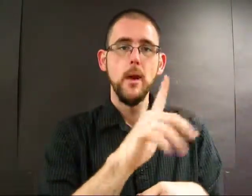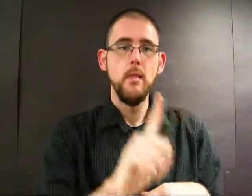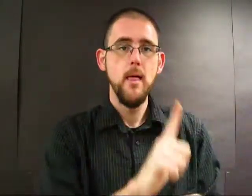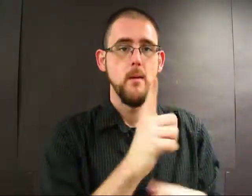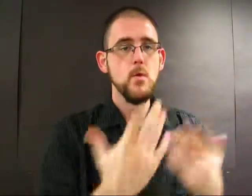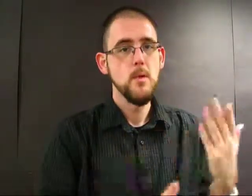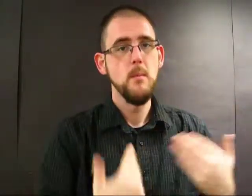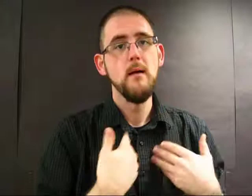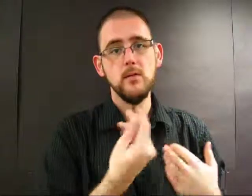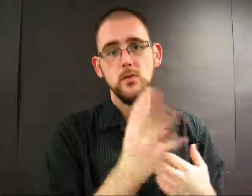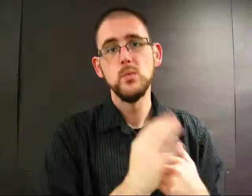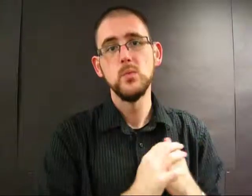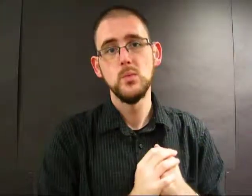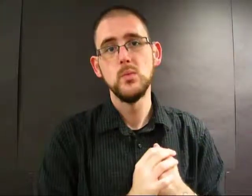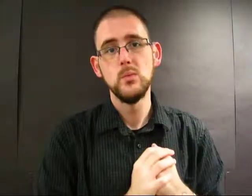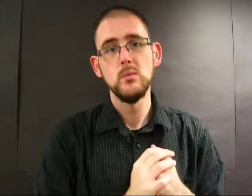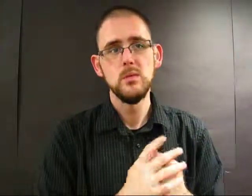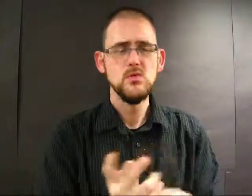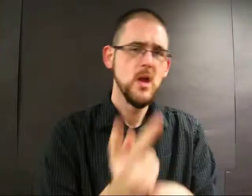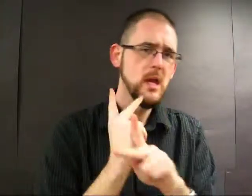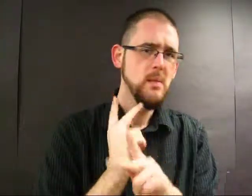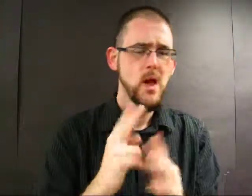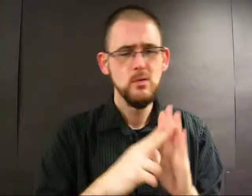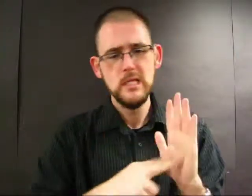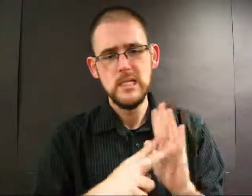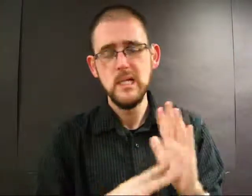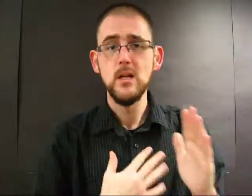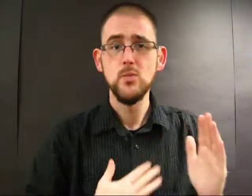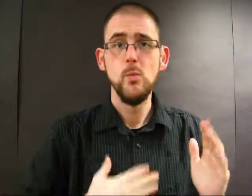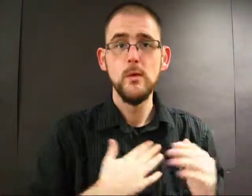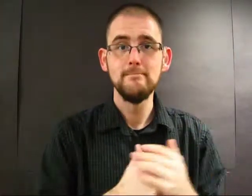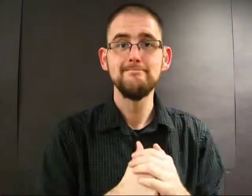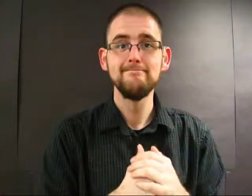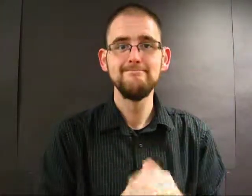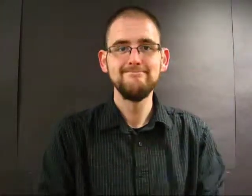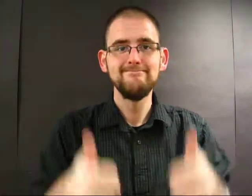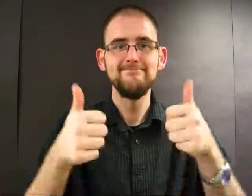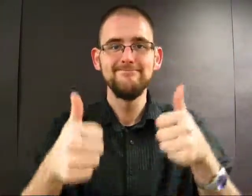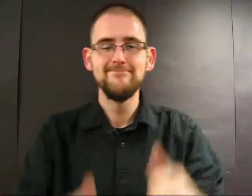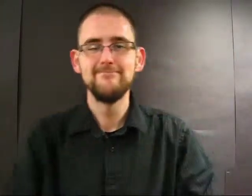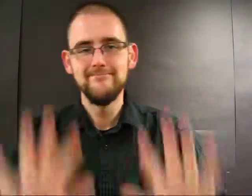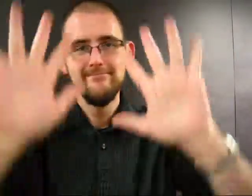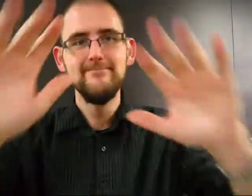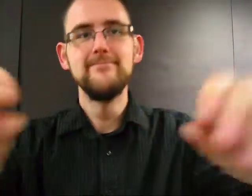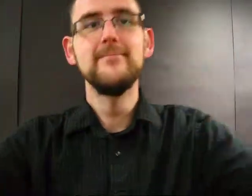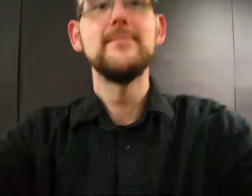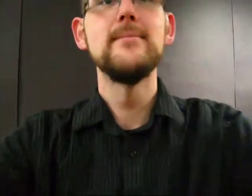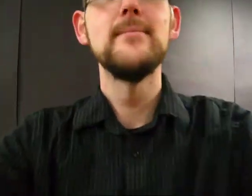public library and take them home, read, and enjoy! Thank you!